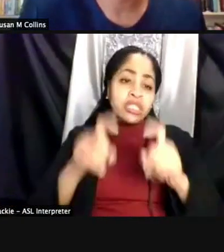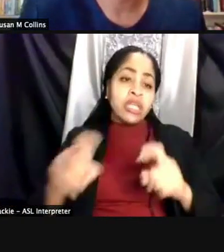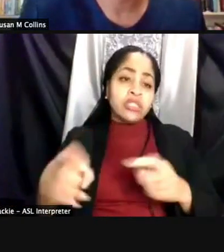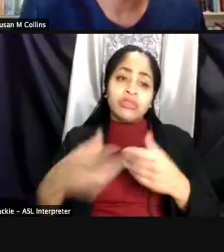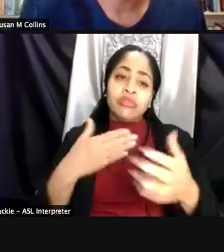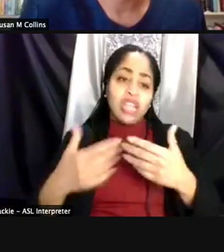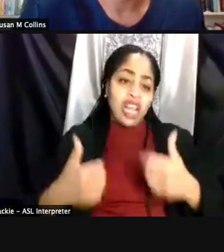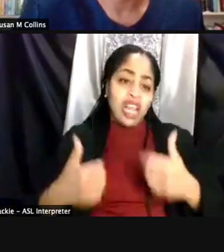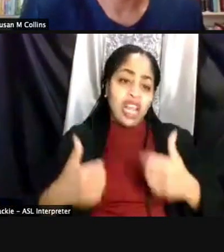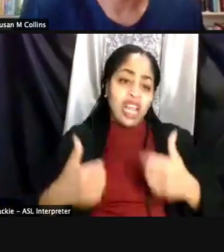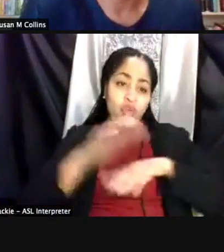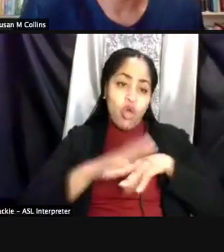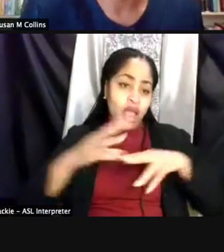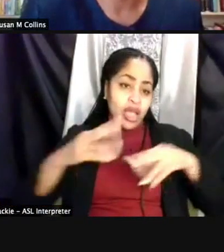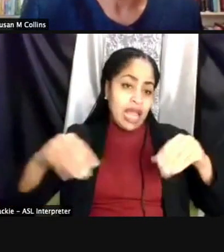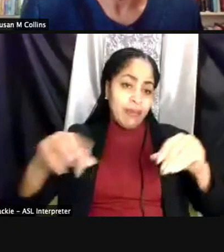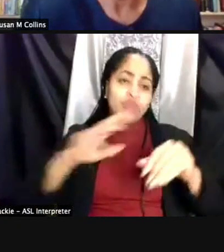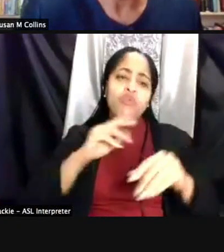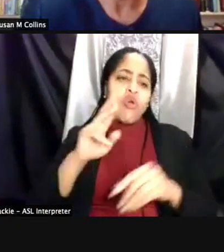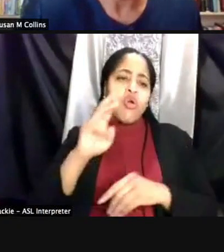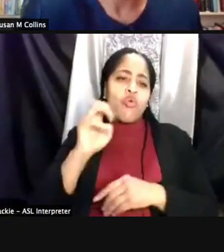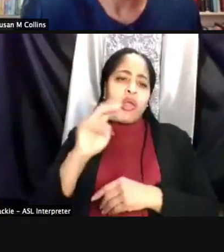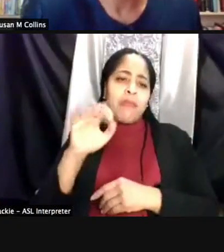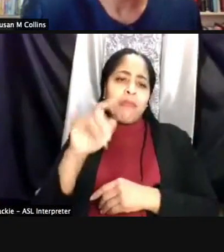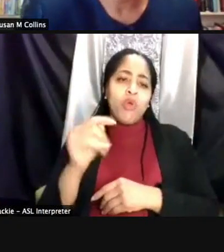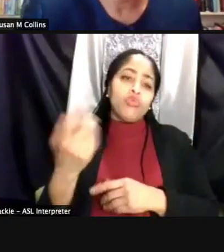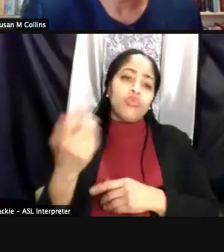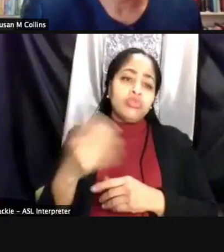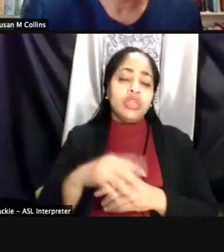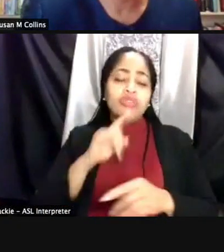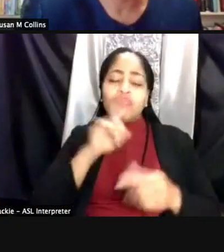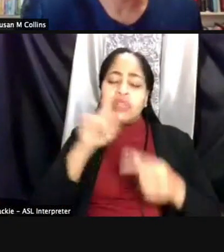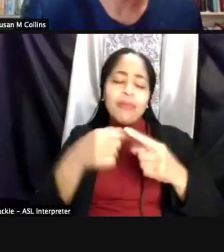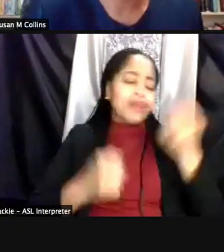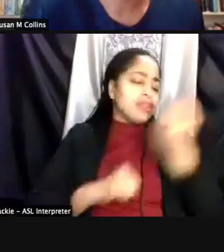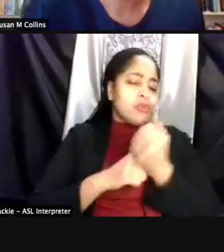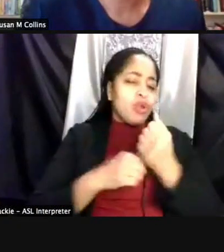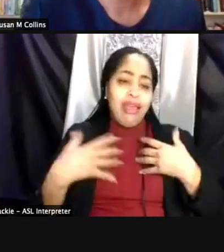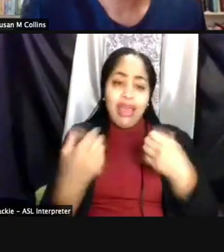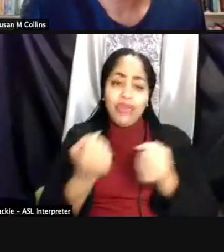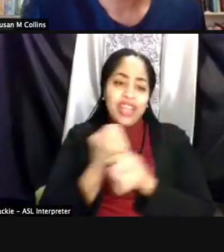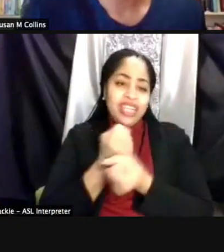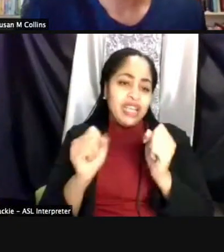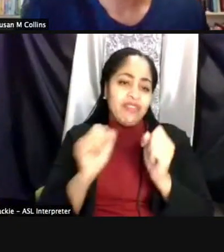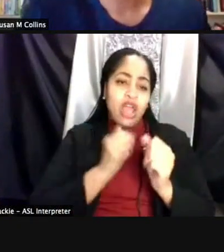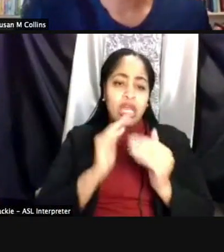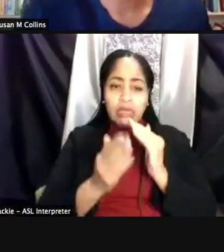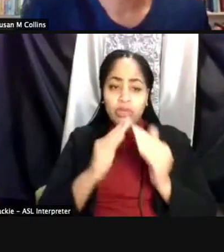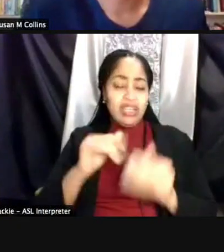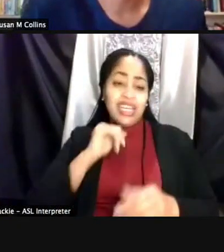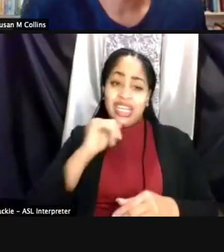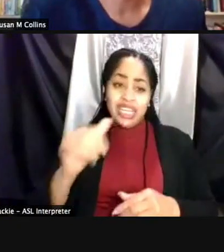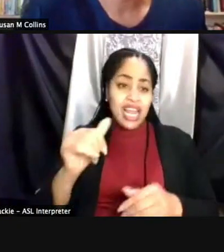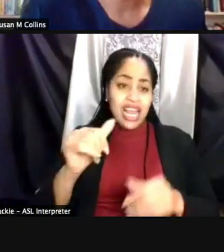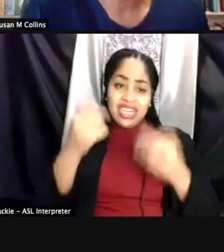This is really about supporting the health and safety of our community. This is not gonna end quickly.